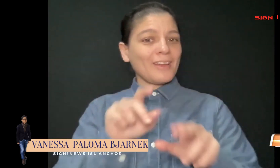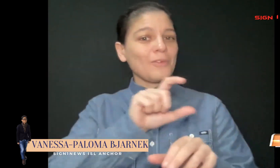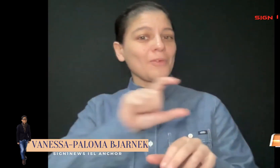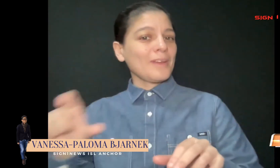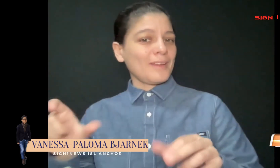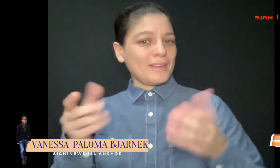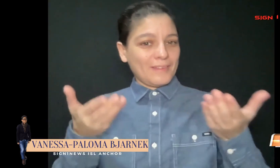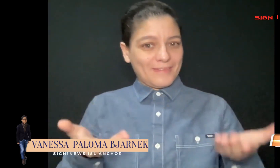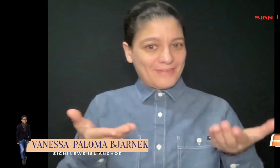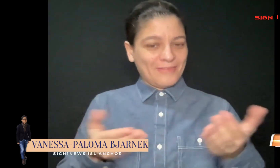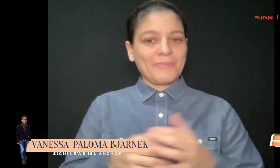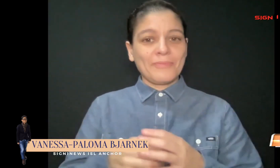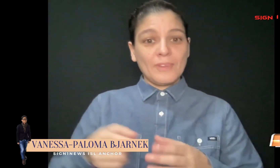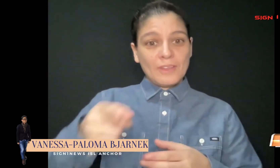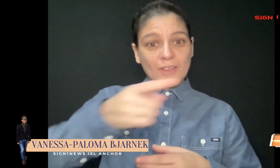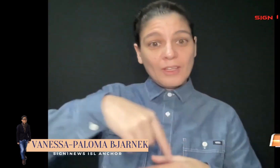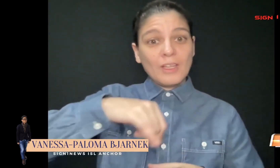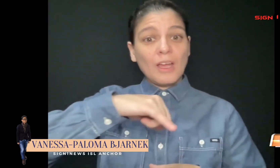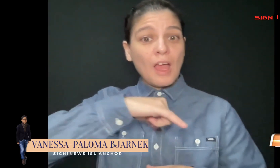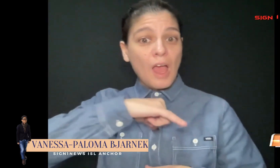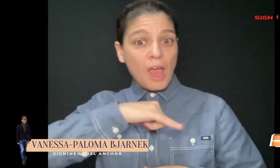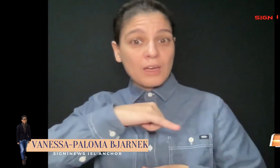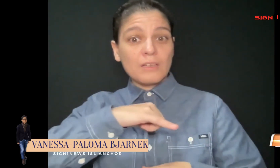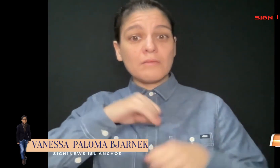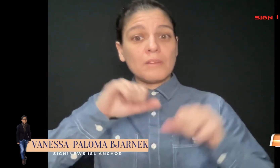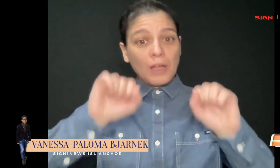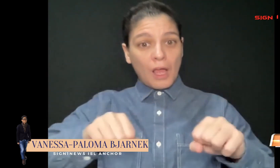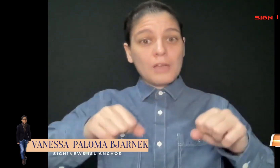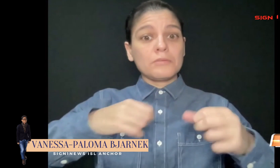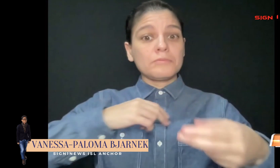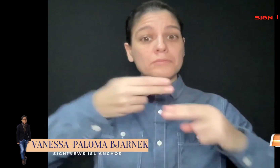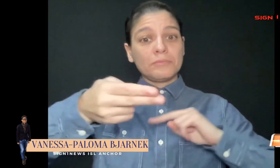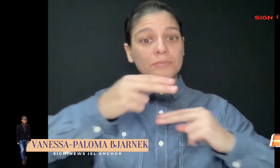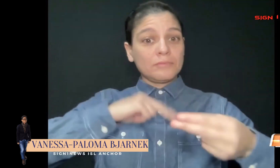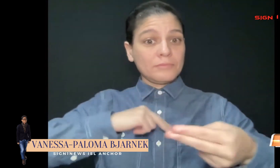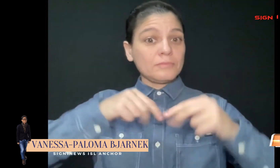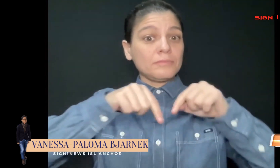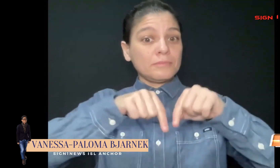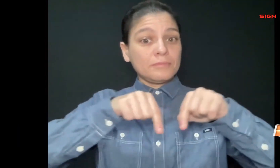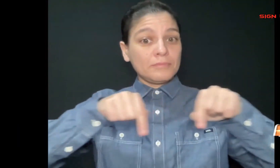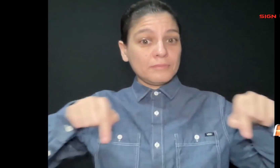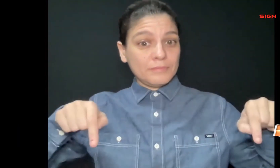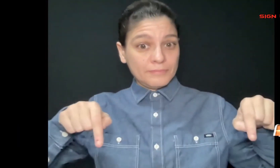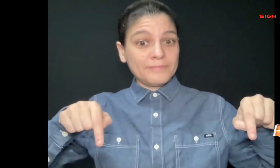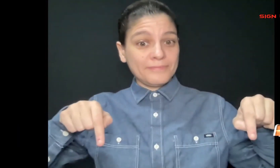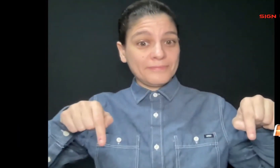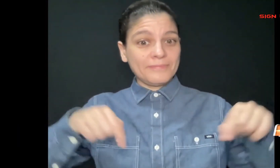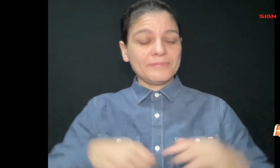international news stories making headlines today in ISL if you post an interesting comment